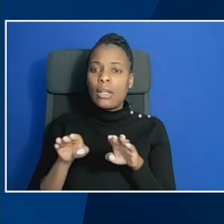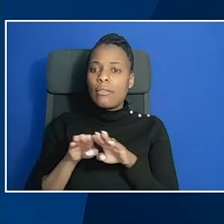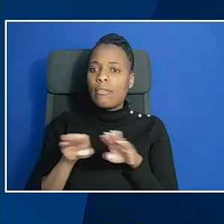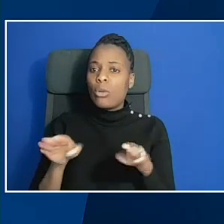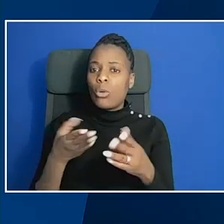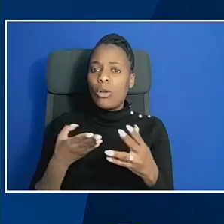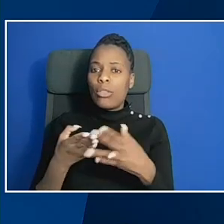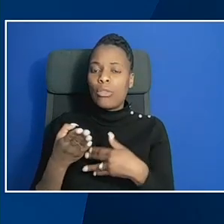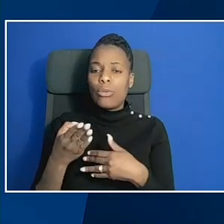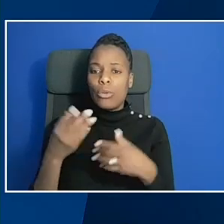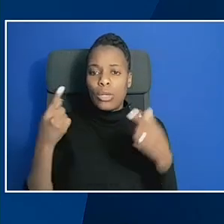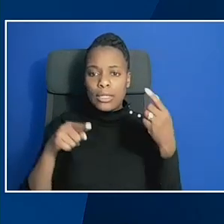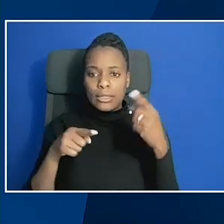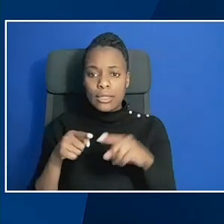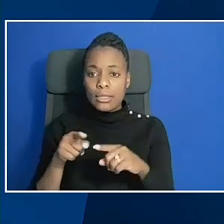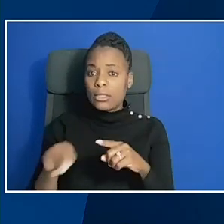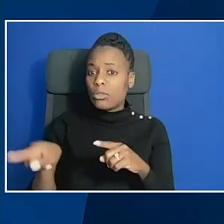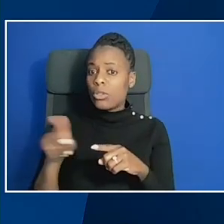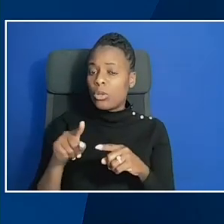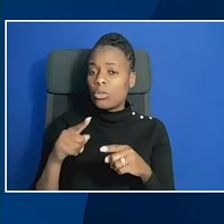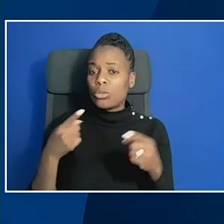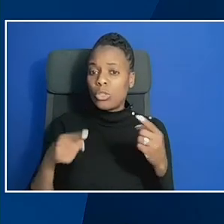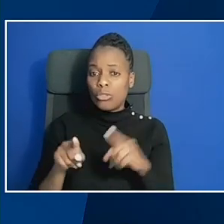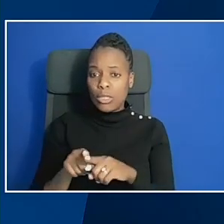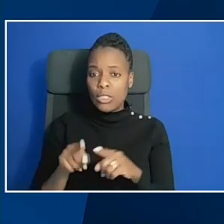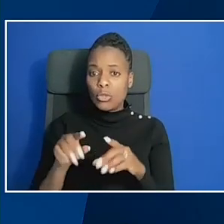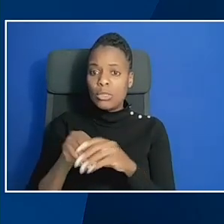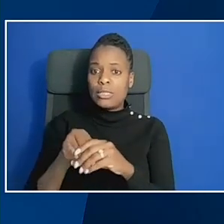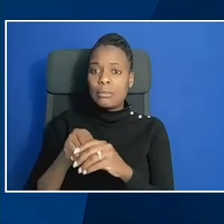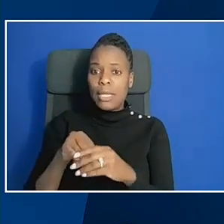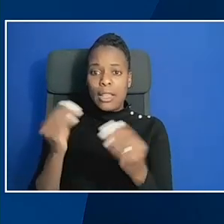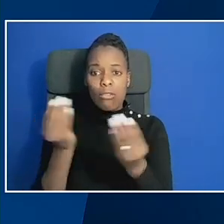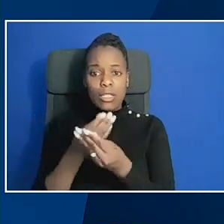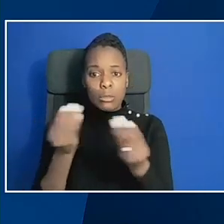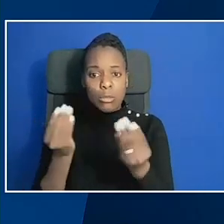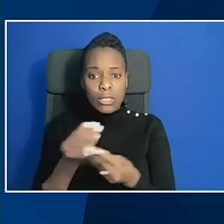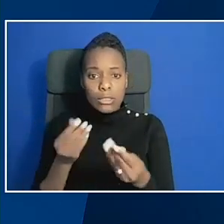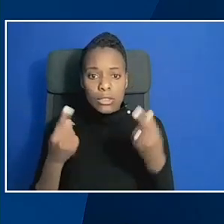participate in this reciprocity agreement. And when they agree, those standards will